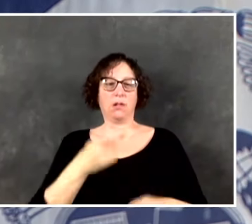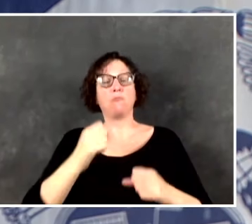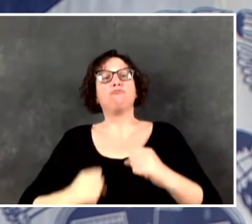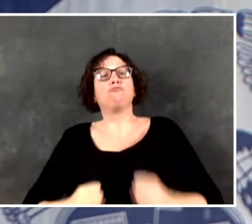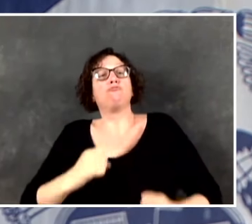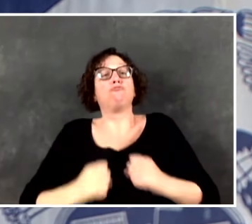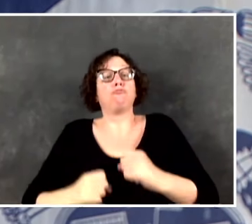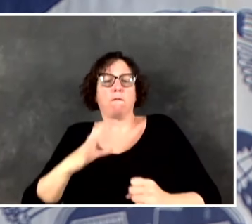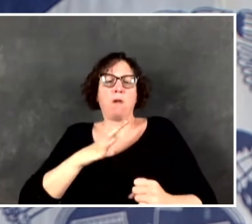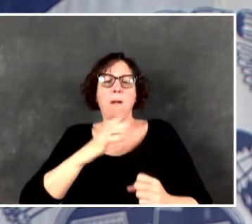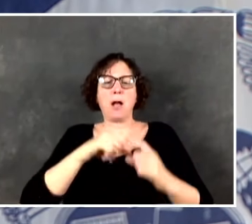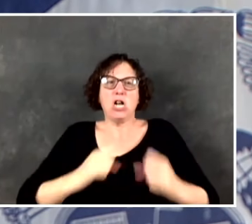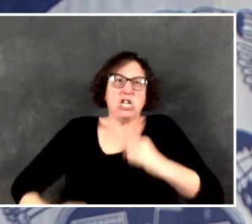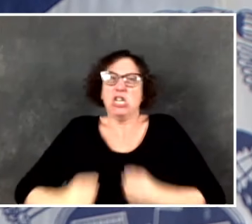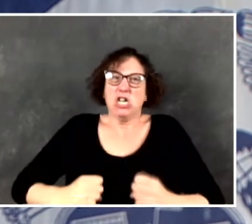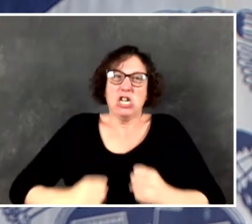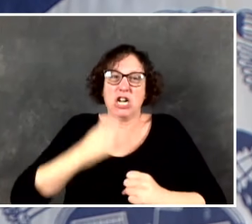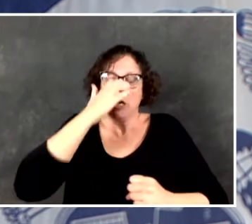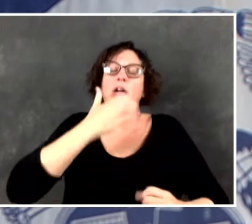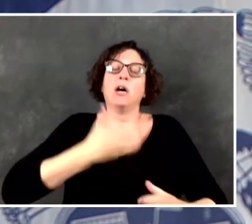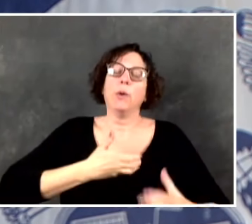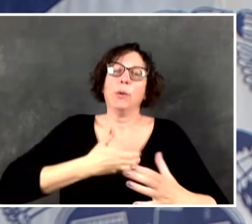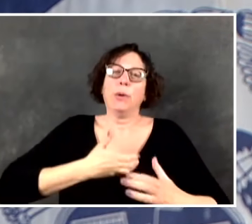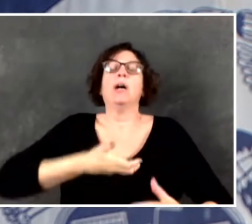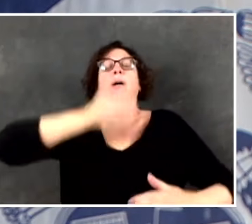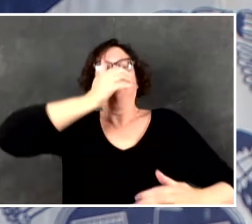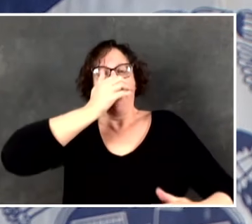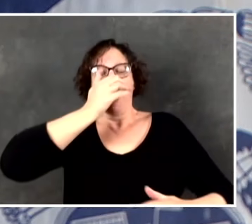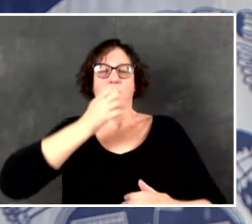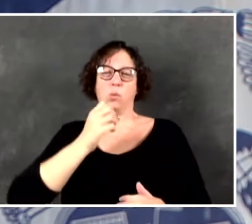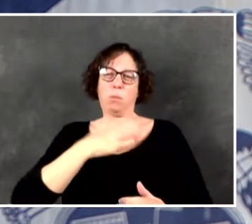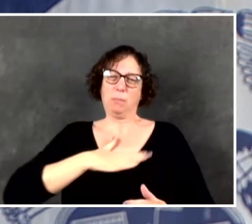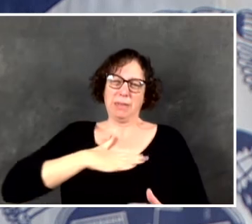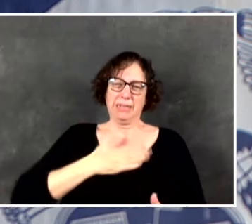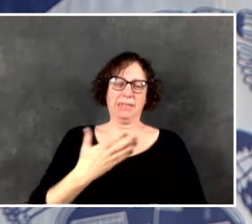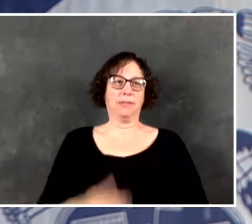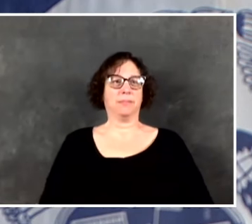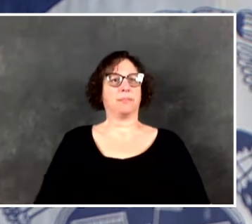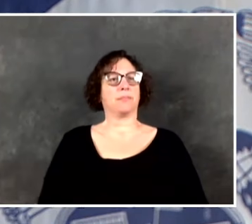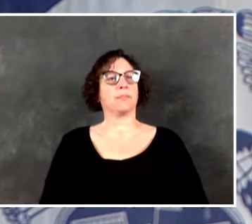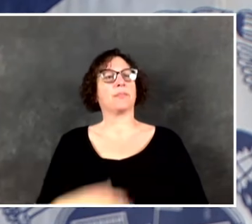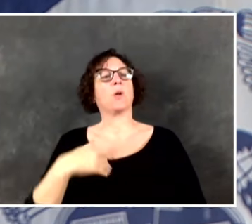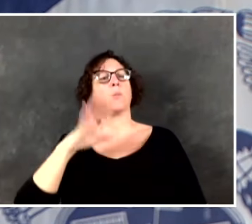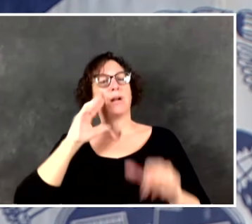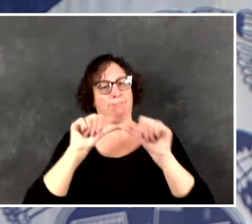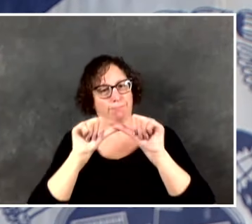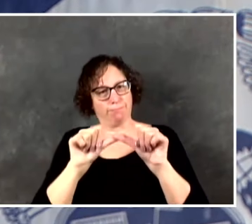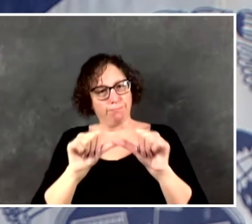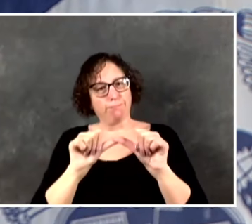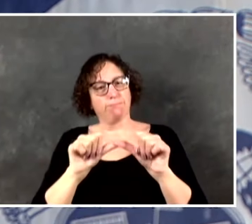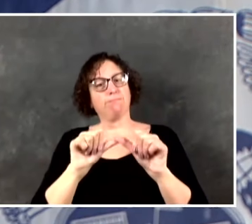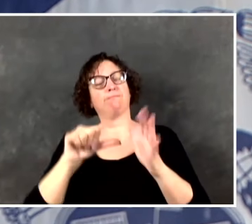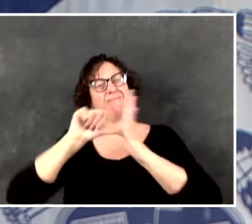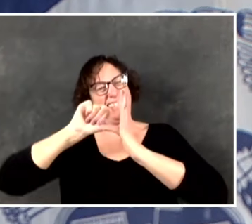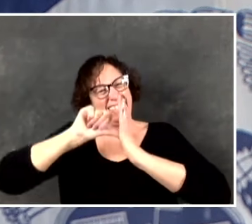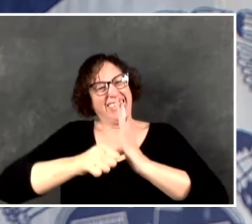ANYTHING WILL DO. A BANDANNA, FACE COVERING, SCARF, ANYTHING. WEL 'LKEEP ENFORCING THIS MESSAGE. BUT A LOTF O WHAT